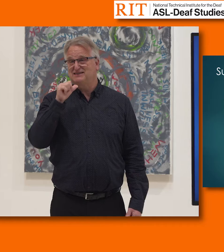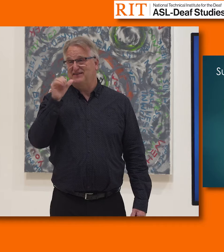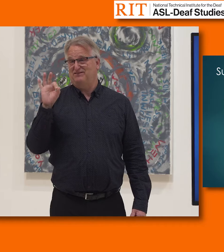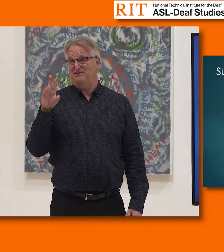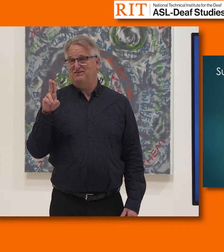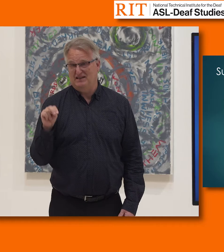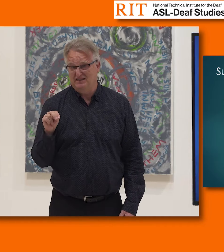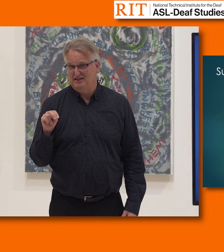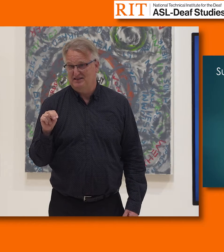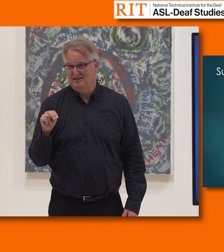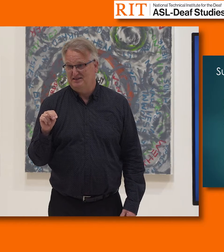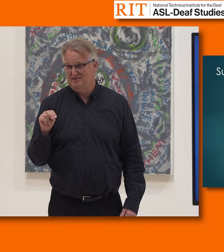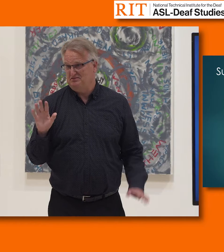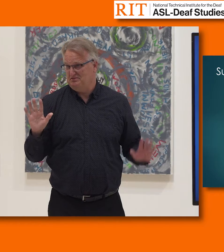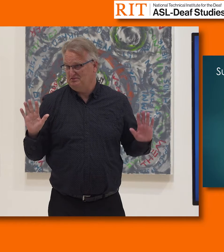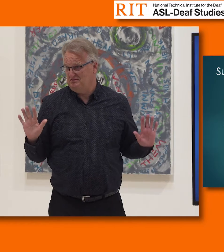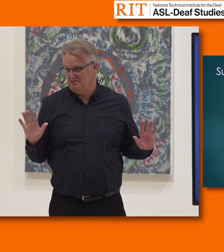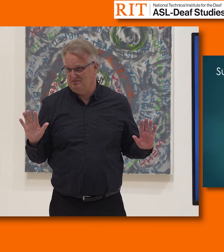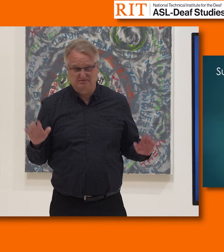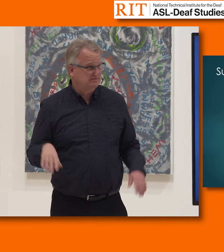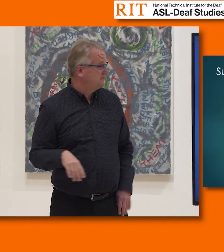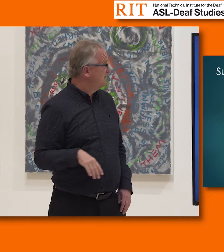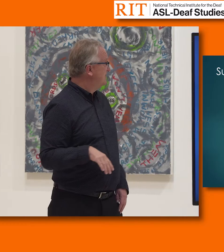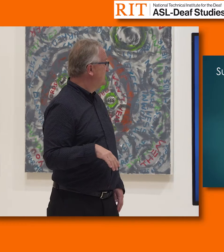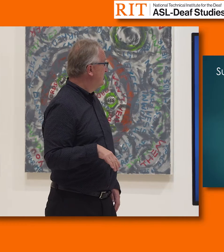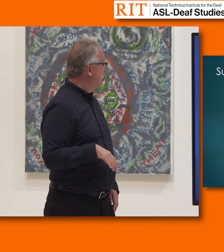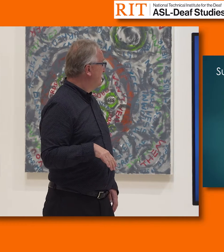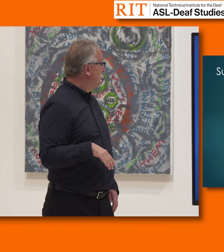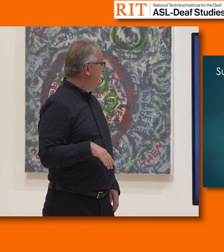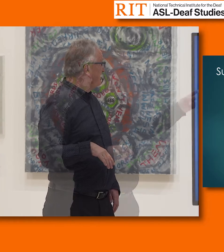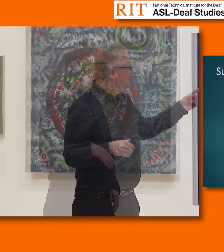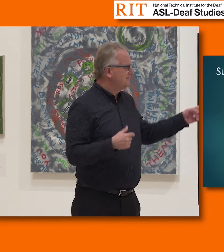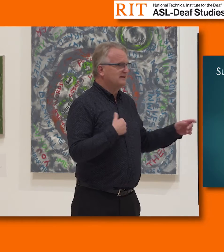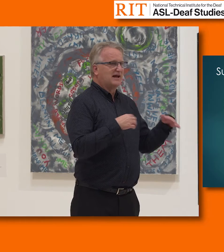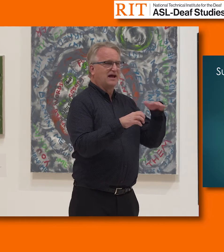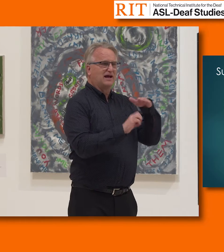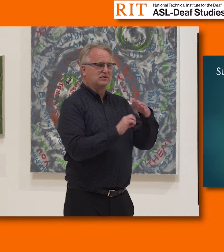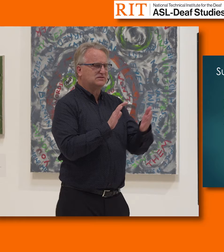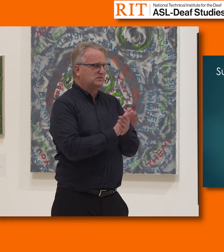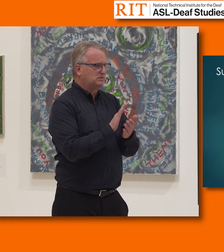but it is a challenge and it is a huge challenge and it's no fun, believe me.